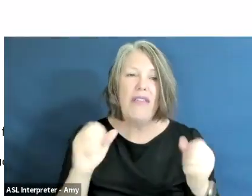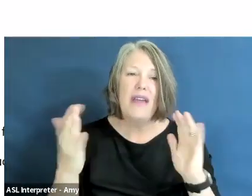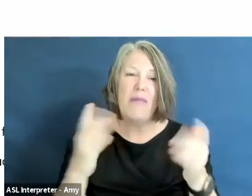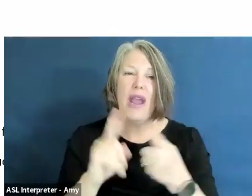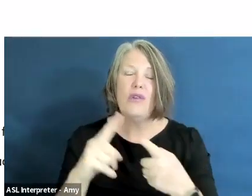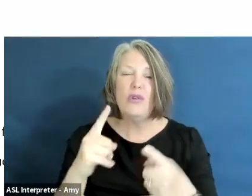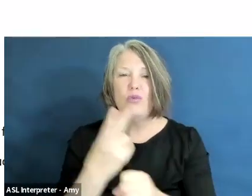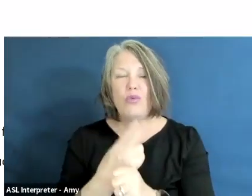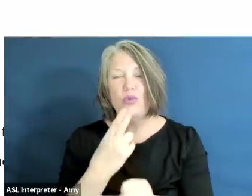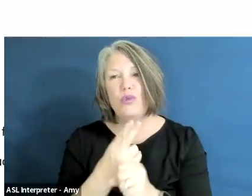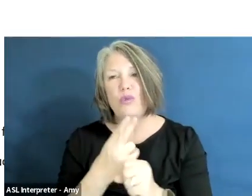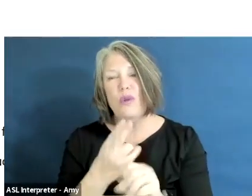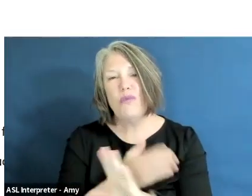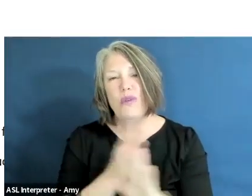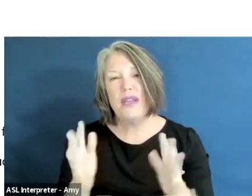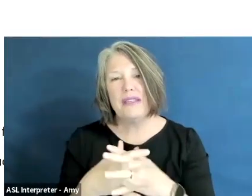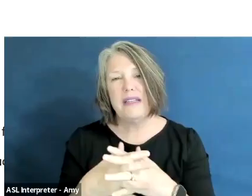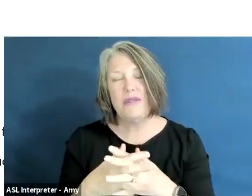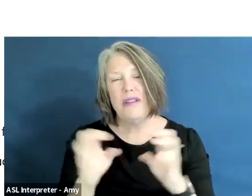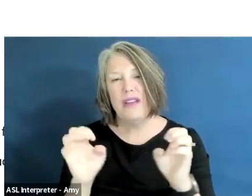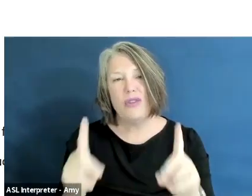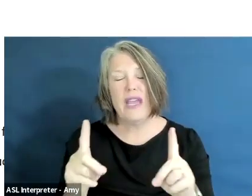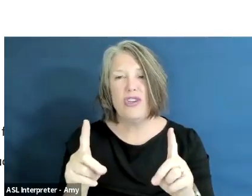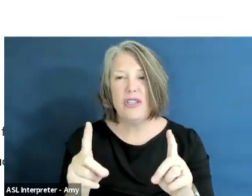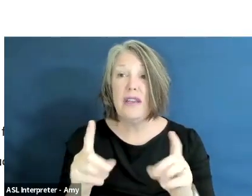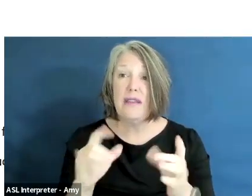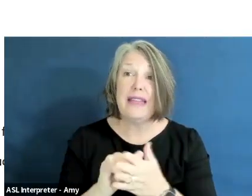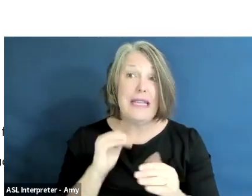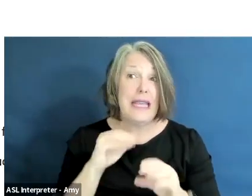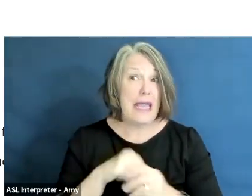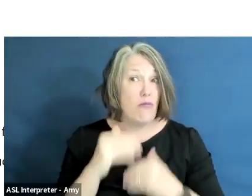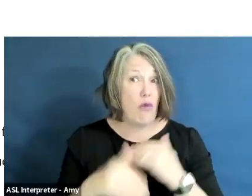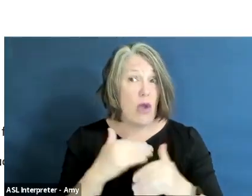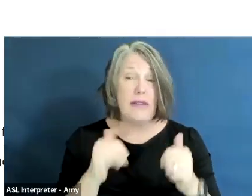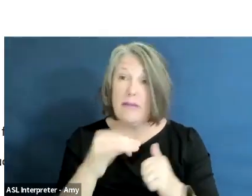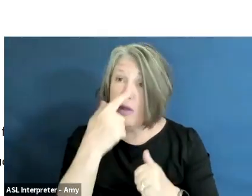This is a randomized controlled trial that's in progress and if you're interested in participating,